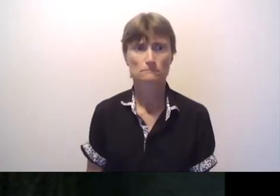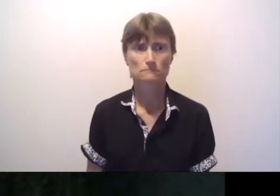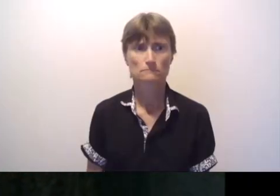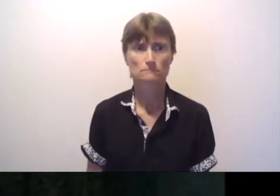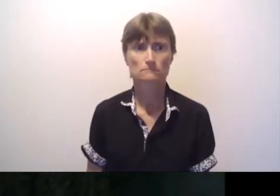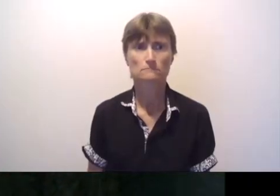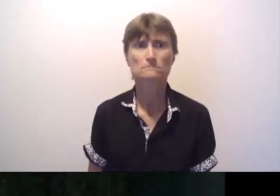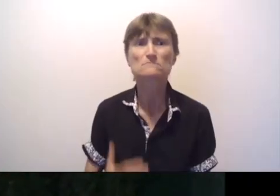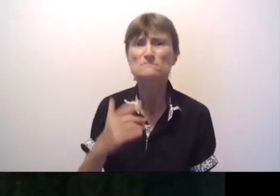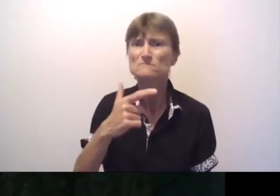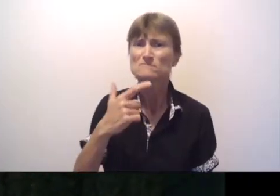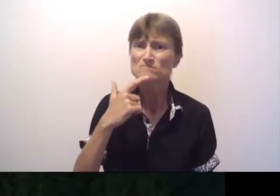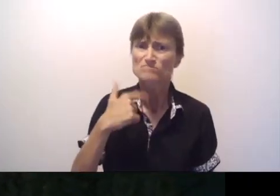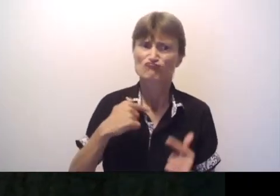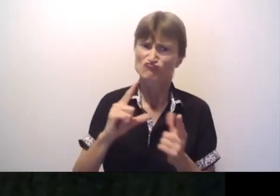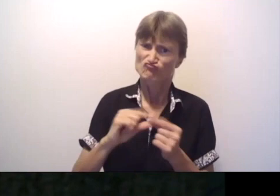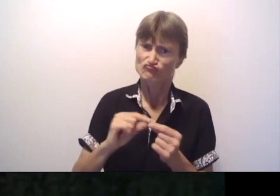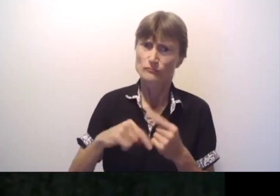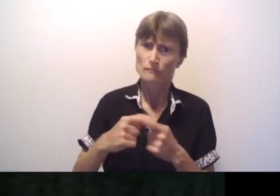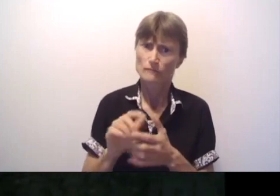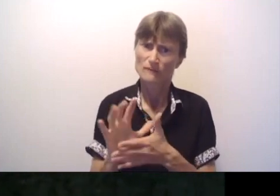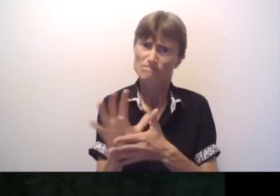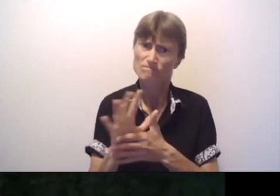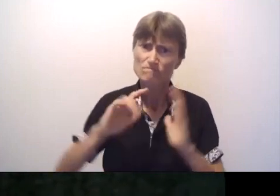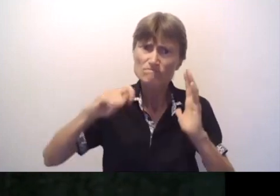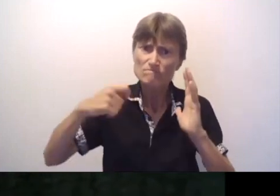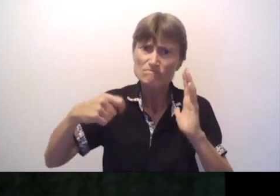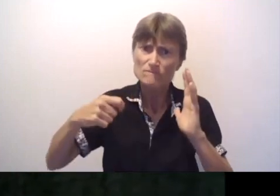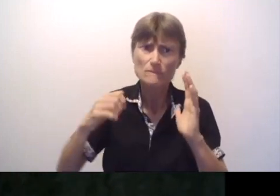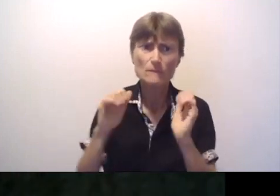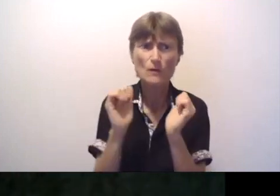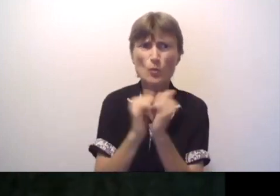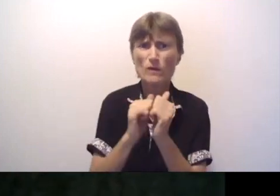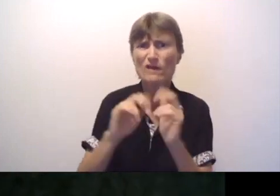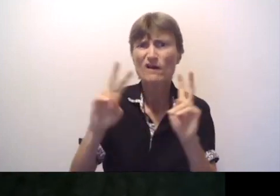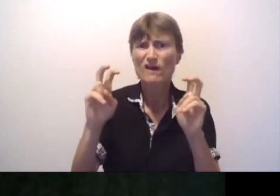do is make a mega film just with figures walking